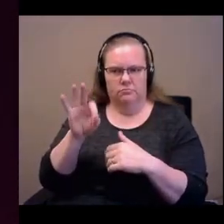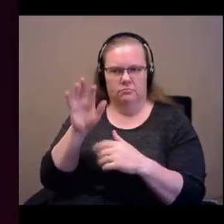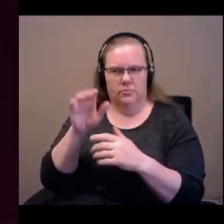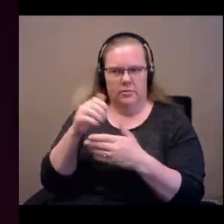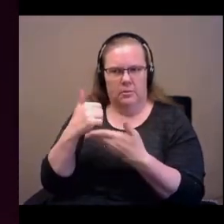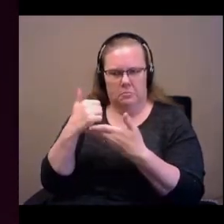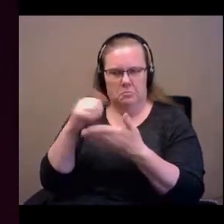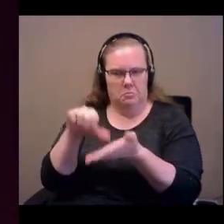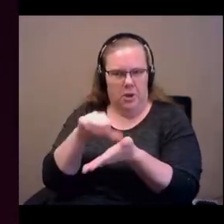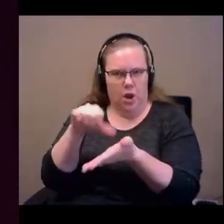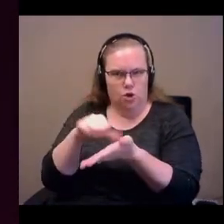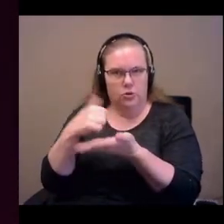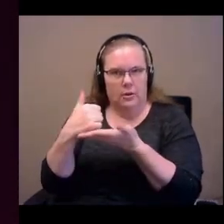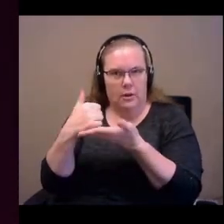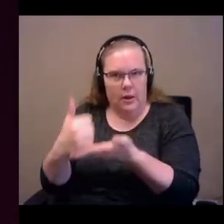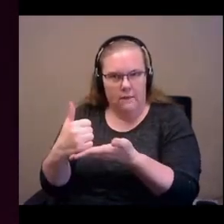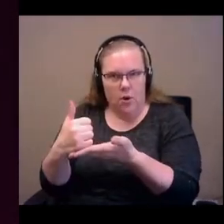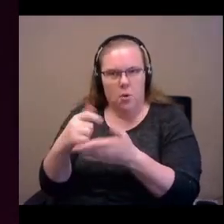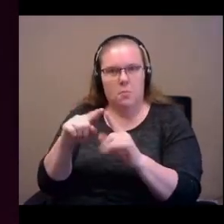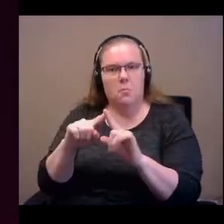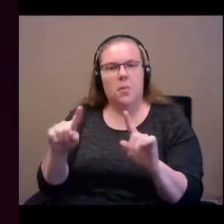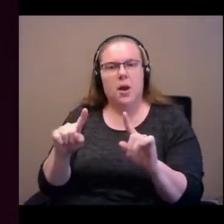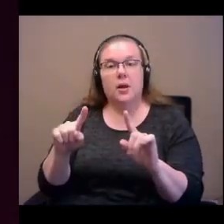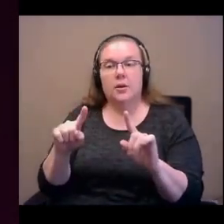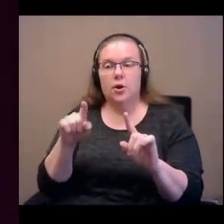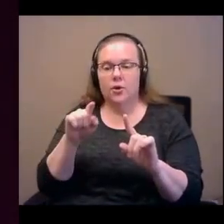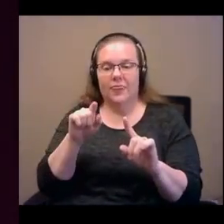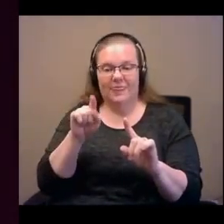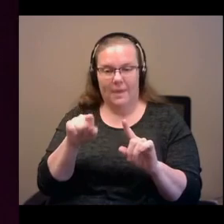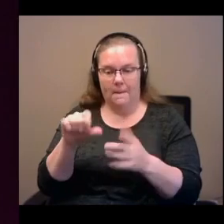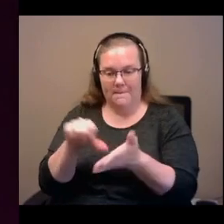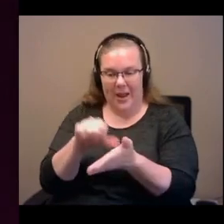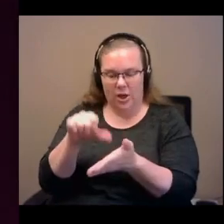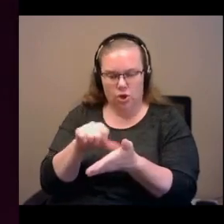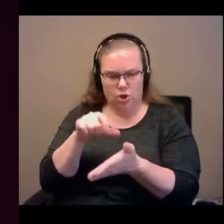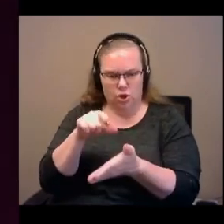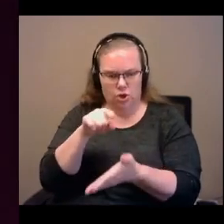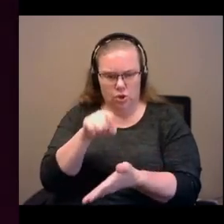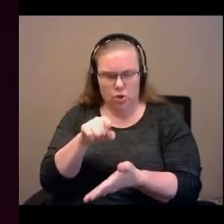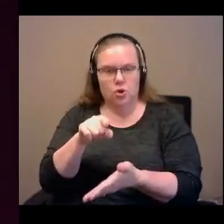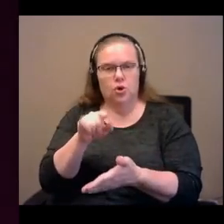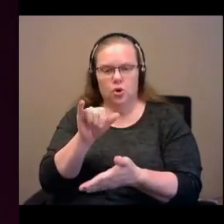The more those pages used the word you, the less helpful people found those pages. And